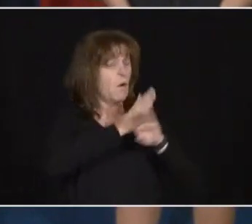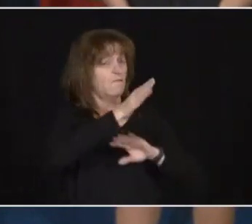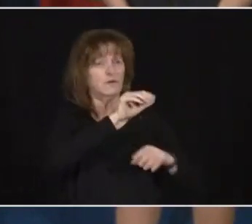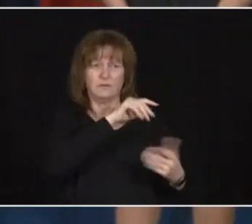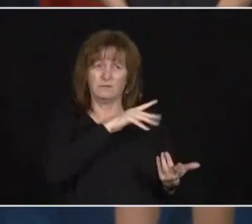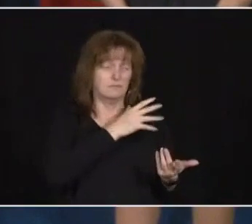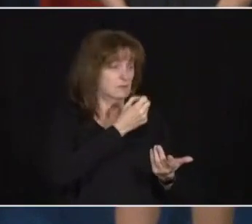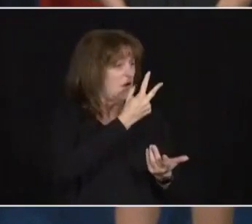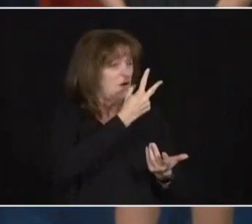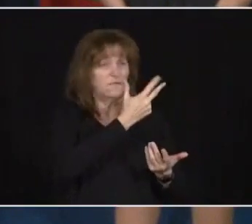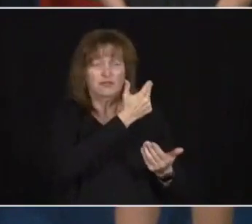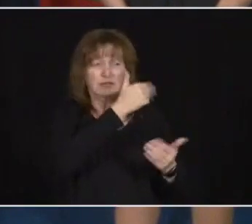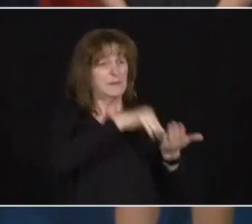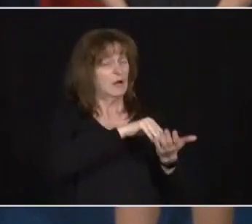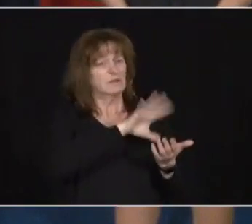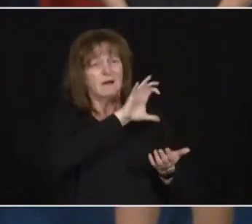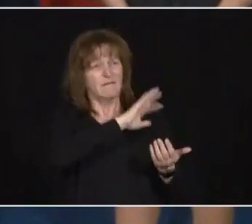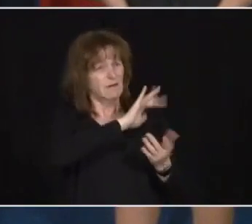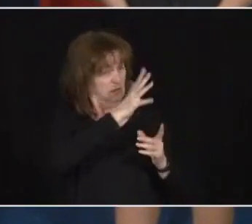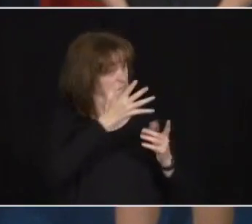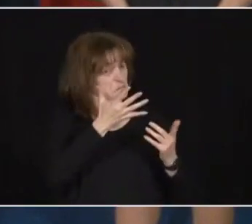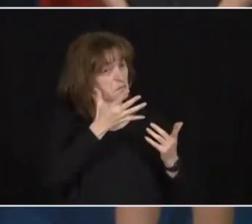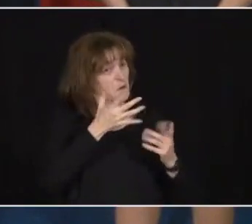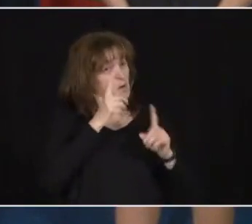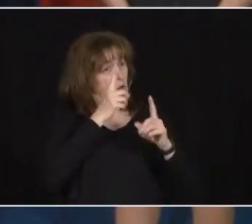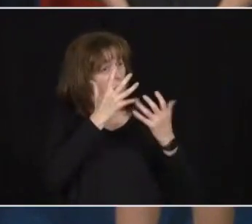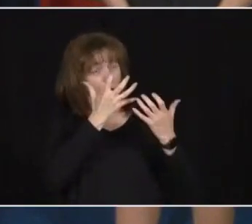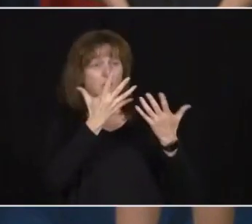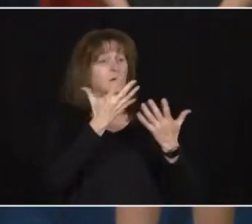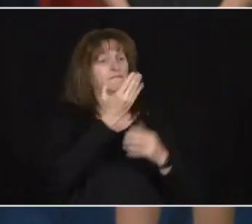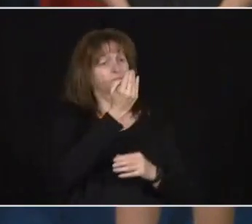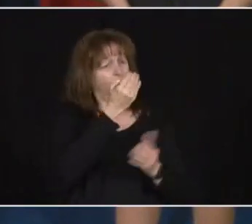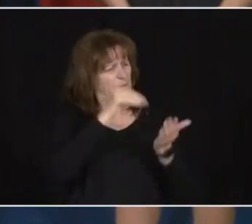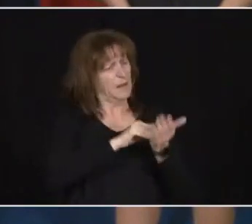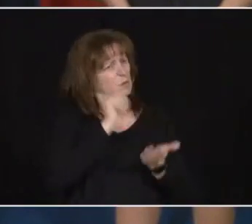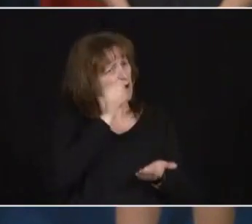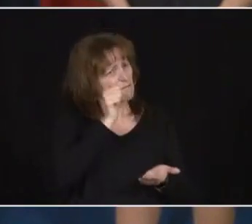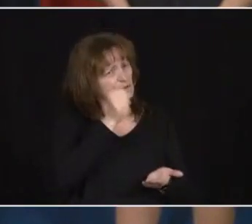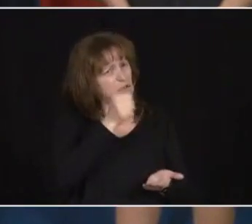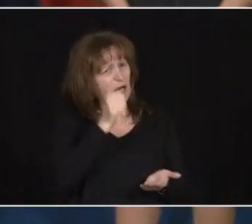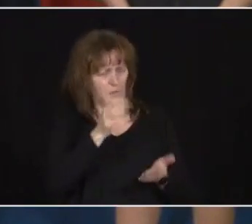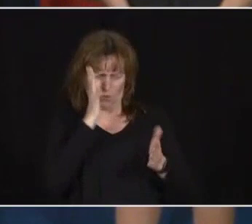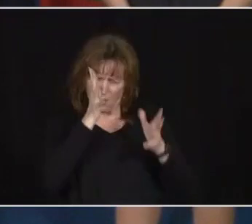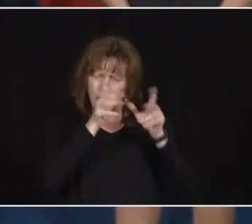We're getting close to our point of 14,000. I know that will continue over the next week.